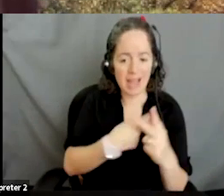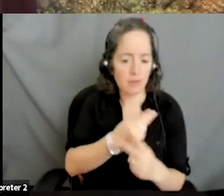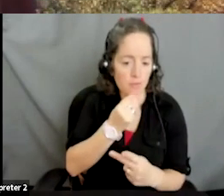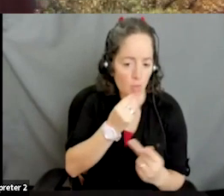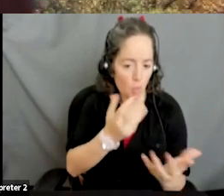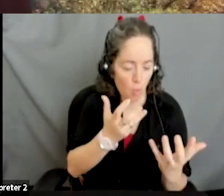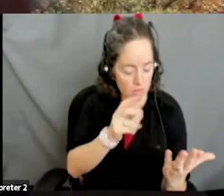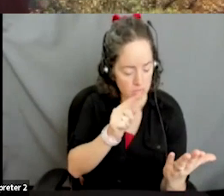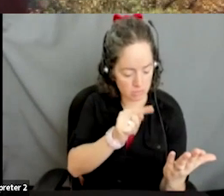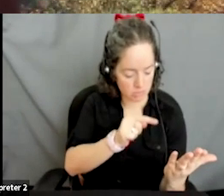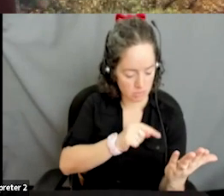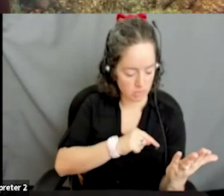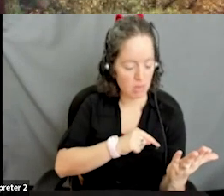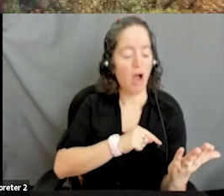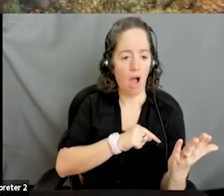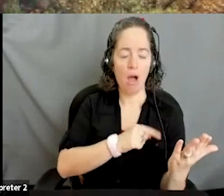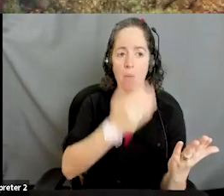our experience that we have online.